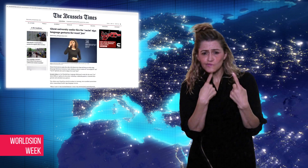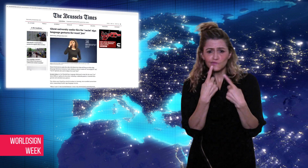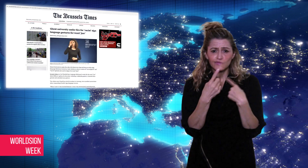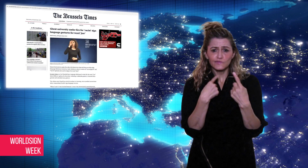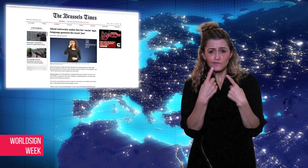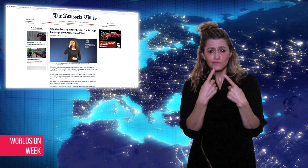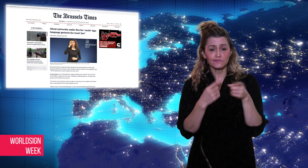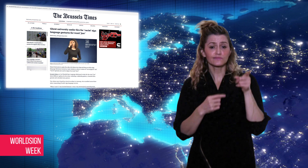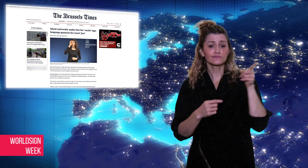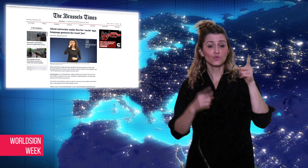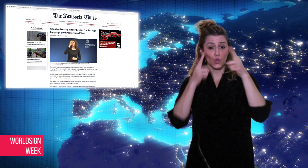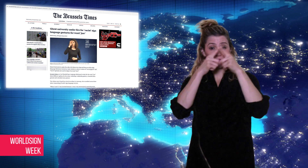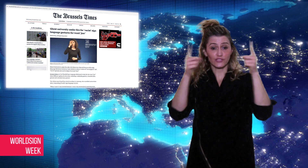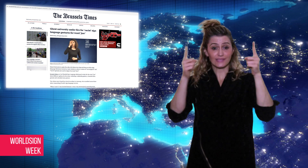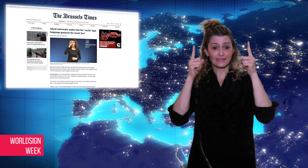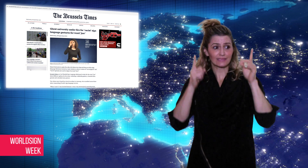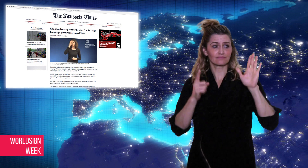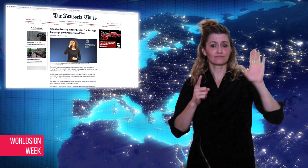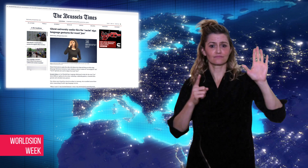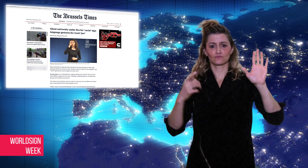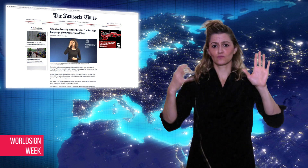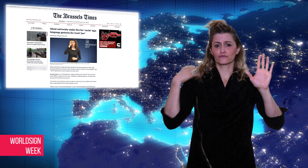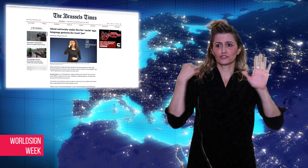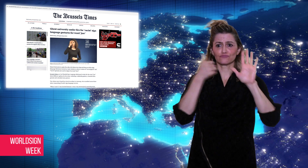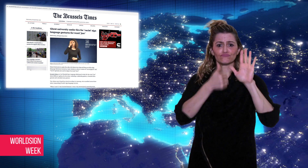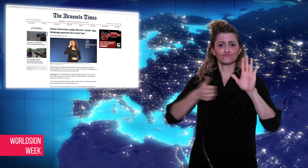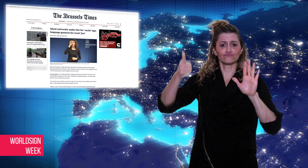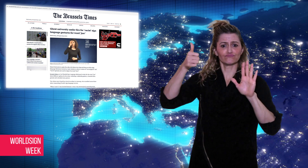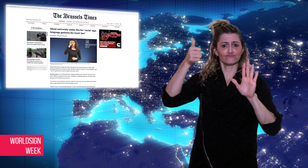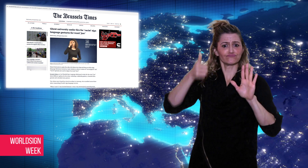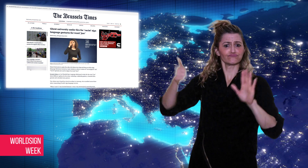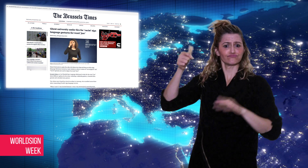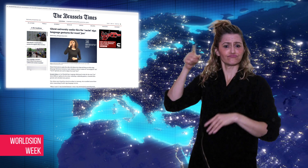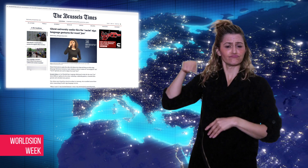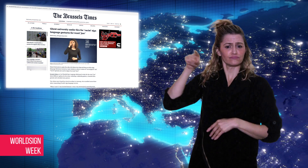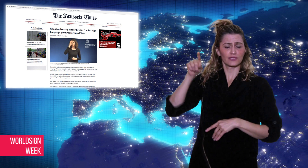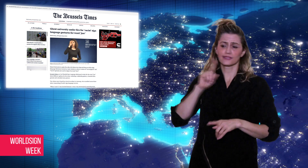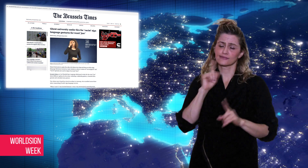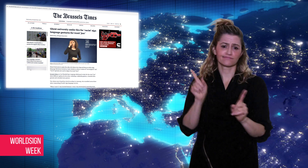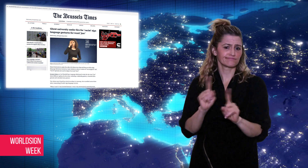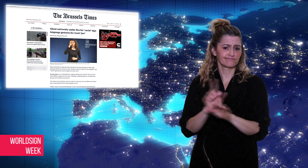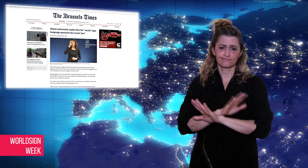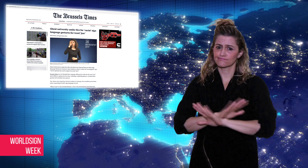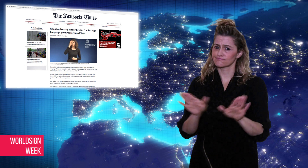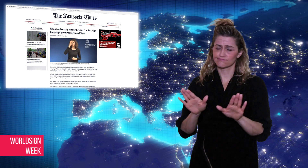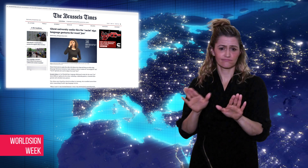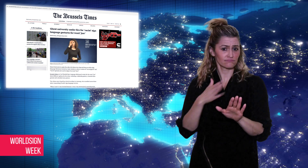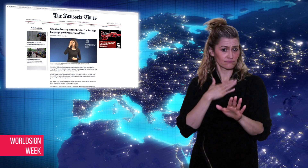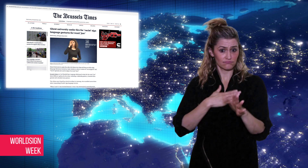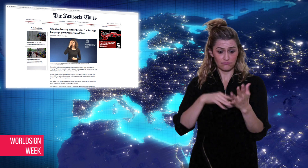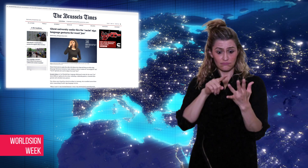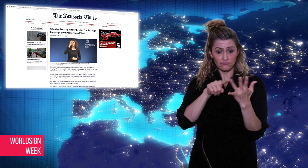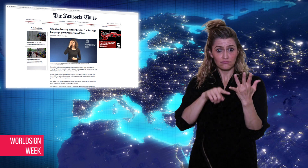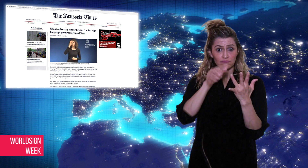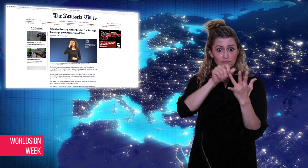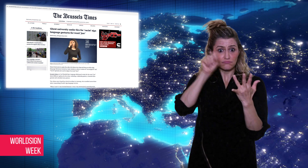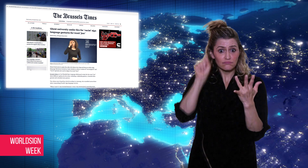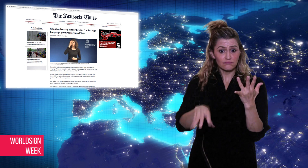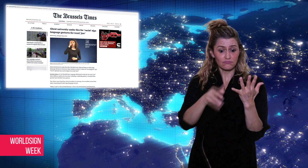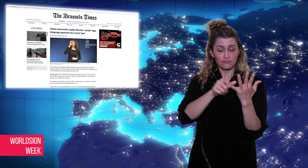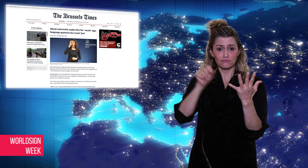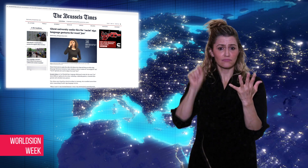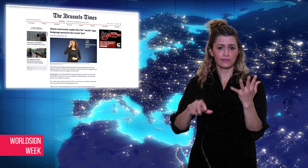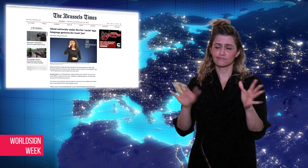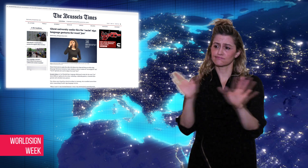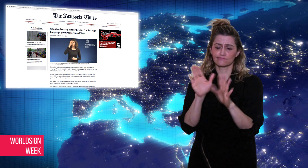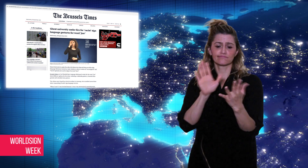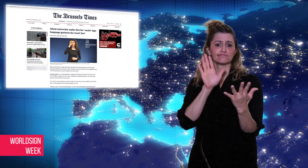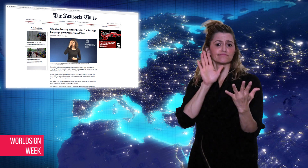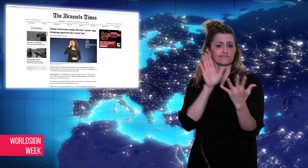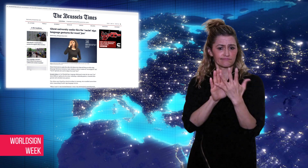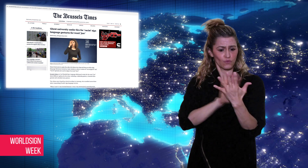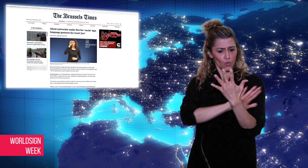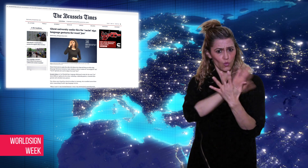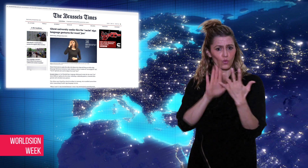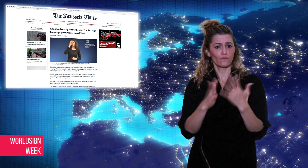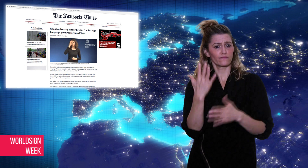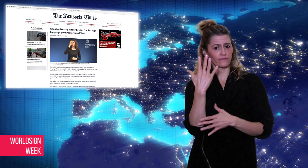offensive signs. After some discussion, university